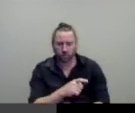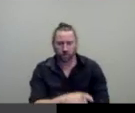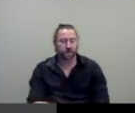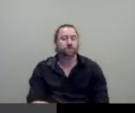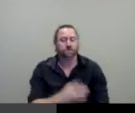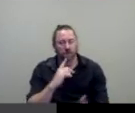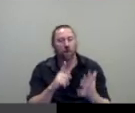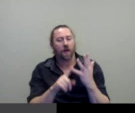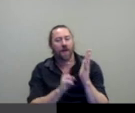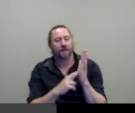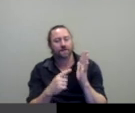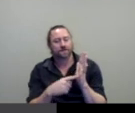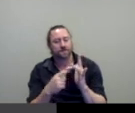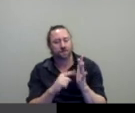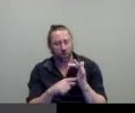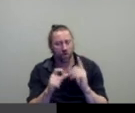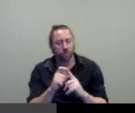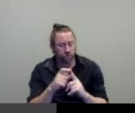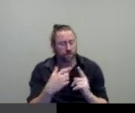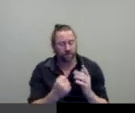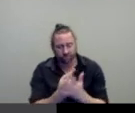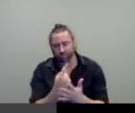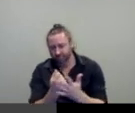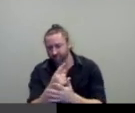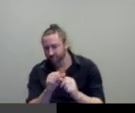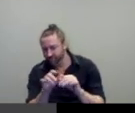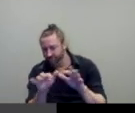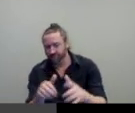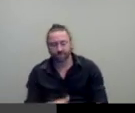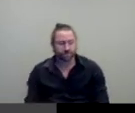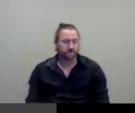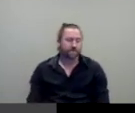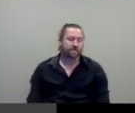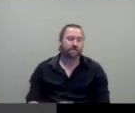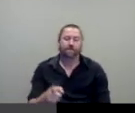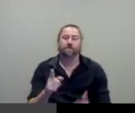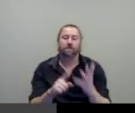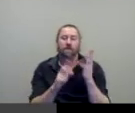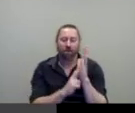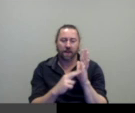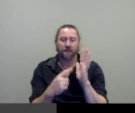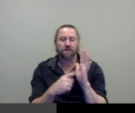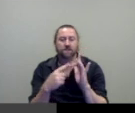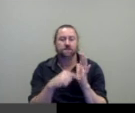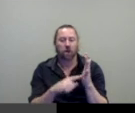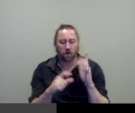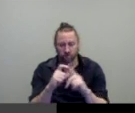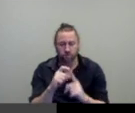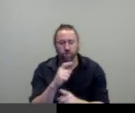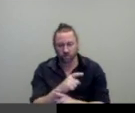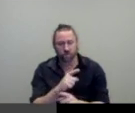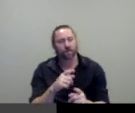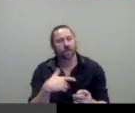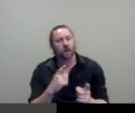has run as a thread throughout this talk untitled has been used as a kind of unshackling from